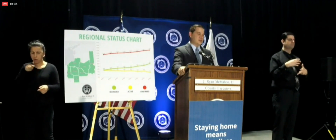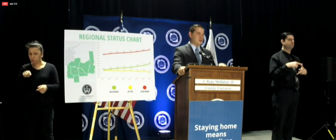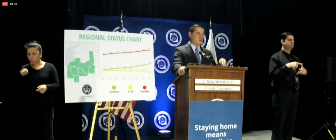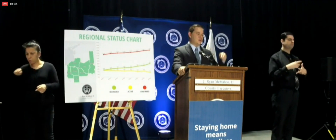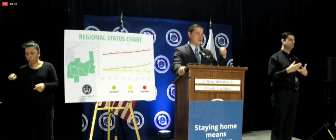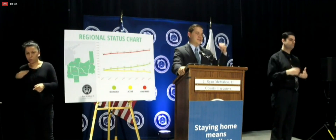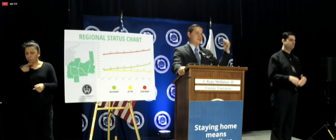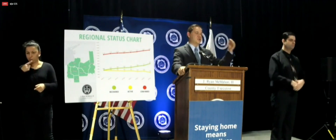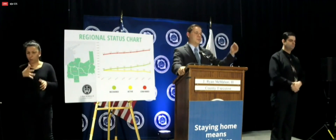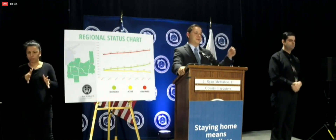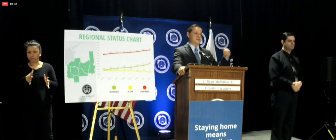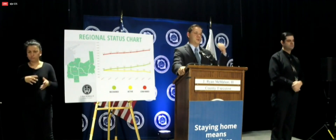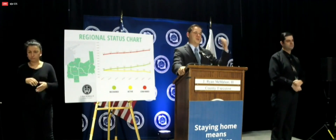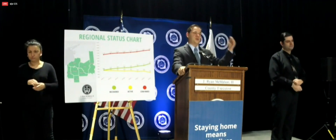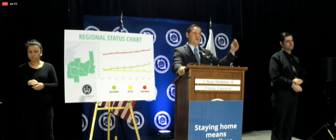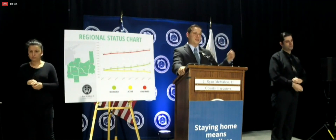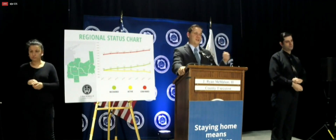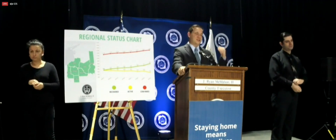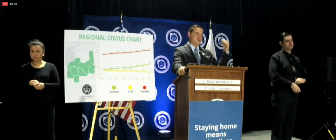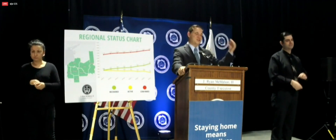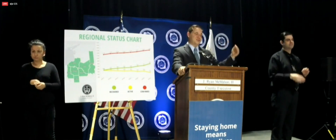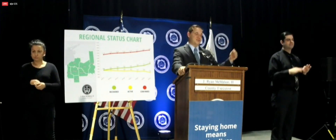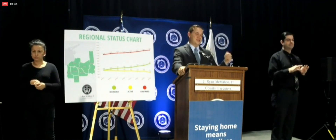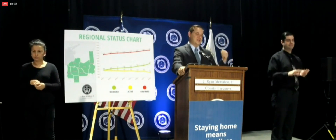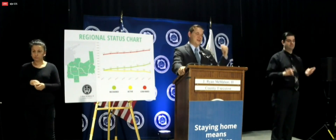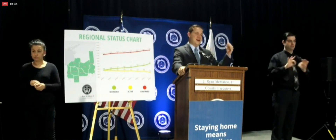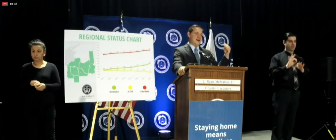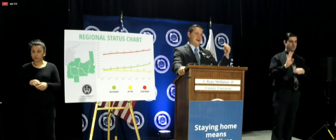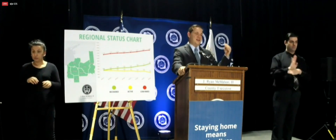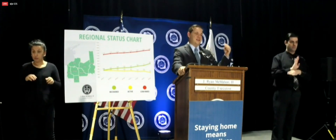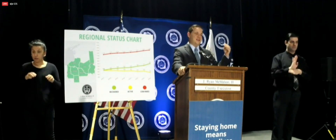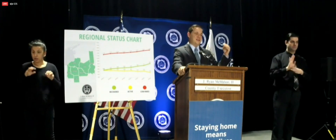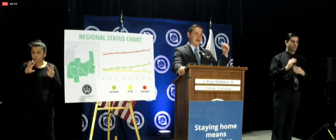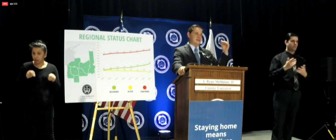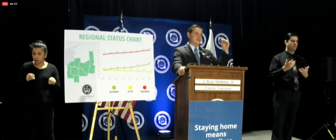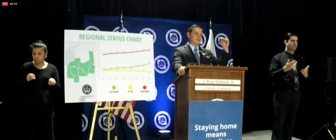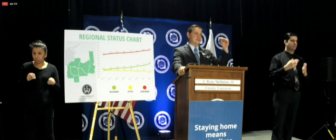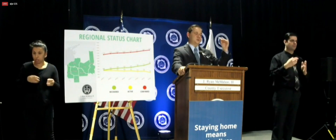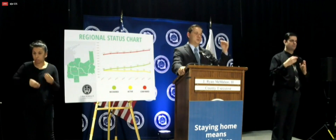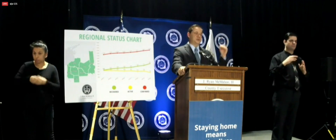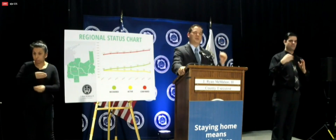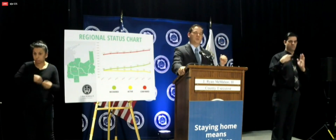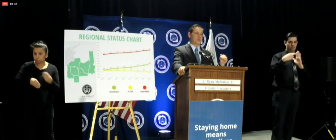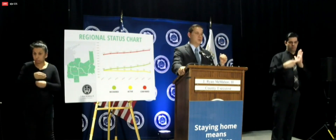IS. LOOK, THERE'S CERTAINLY